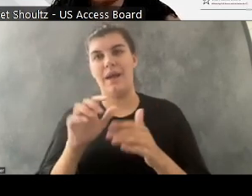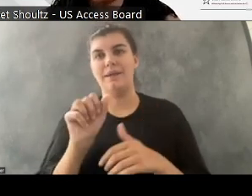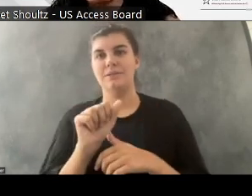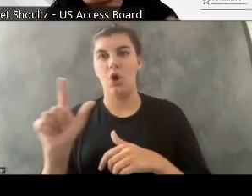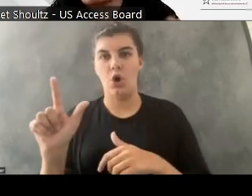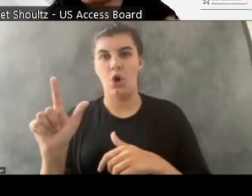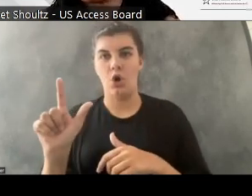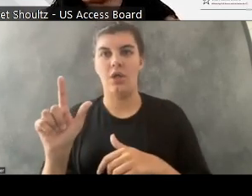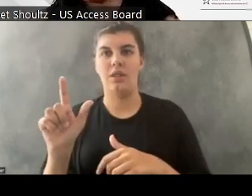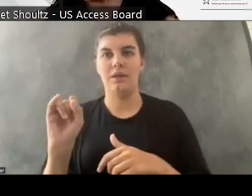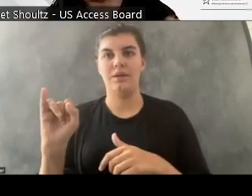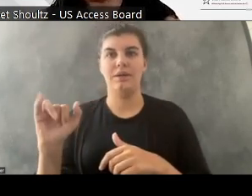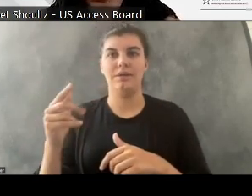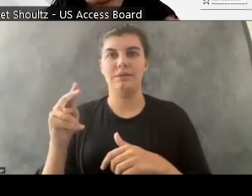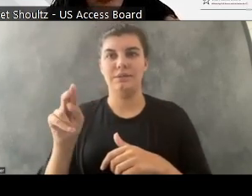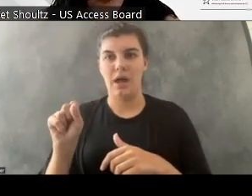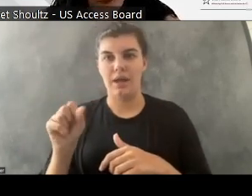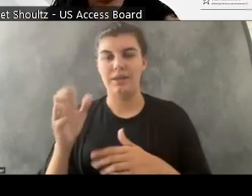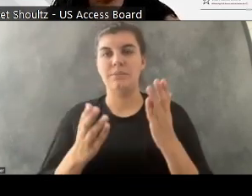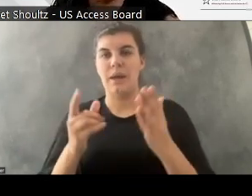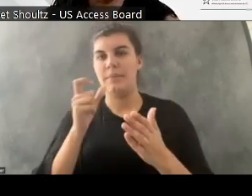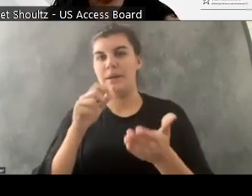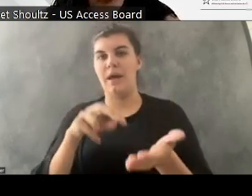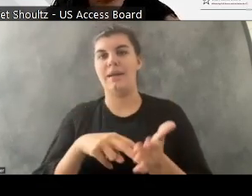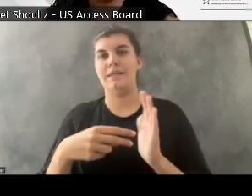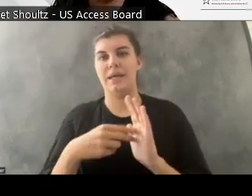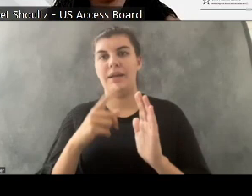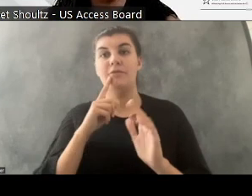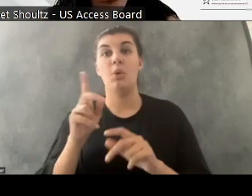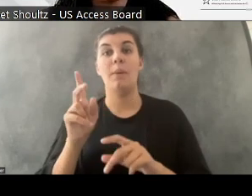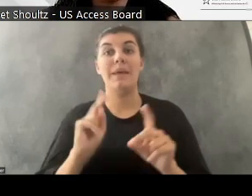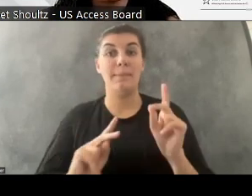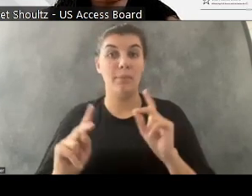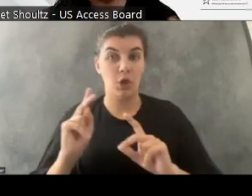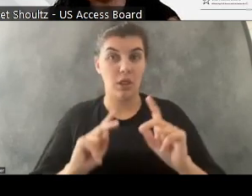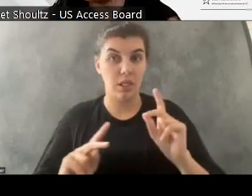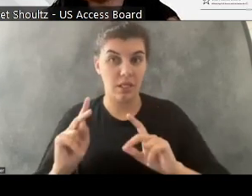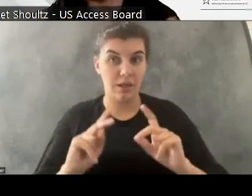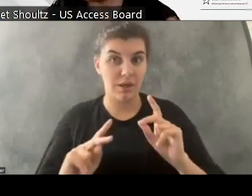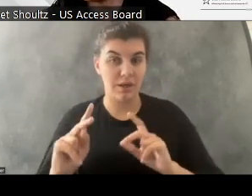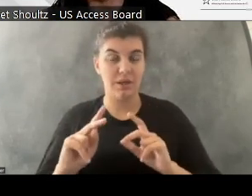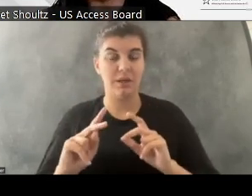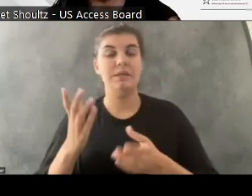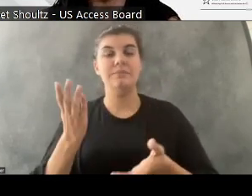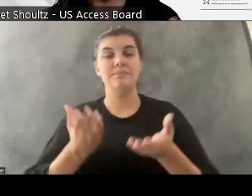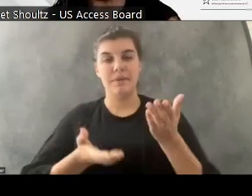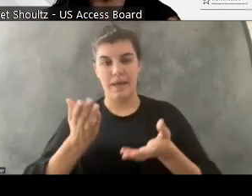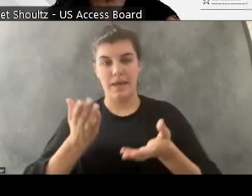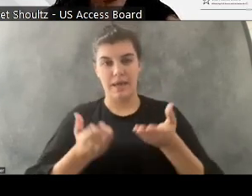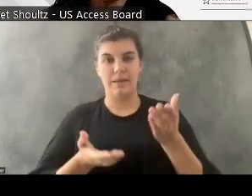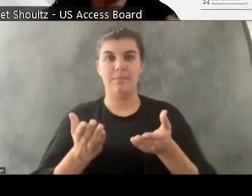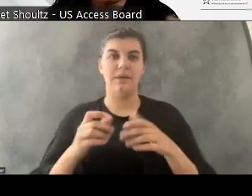all signs at shared use paths may not be intended for pedestrians, so maybe they might be a sign for